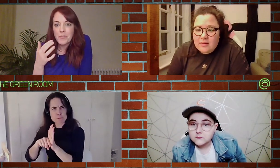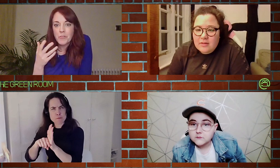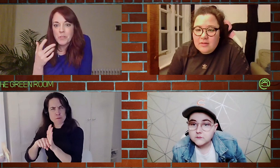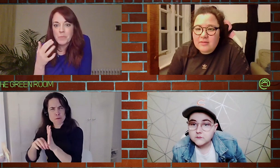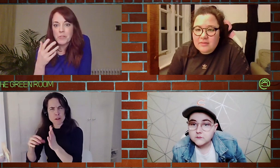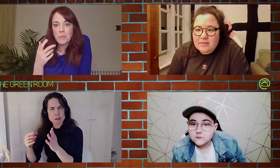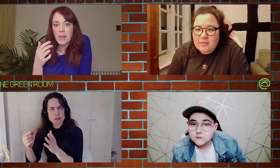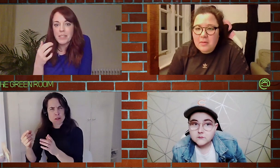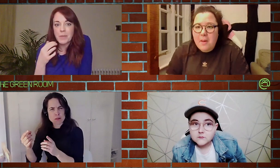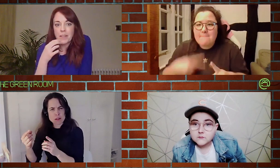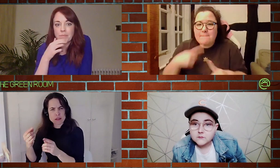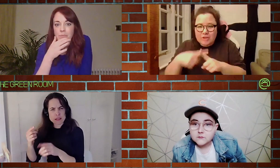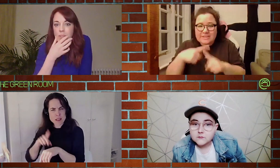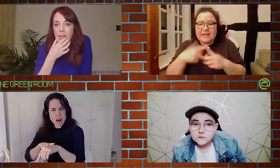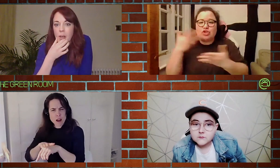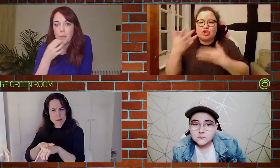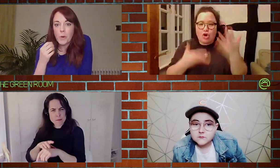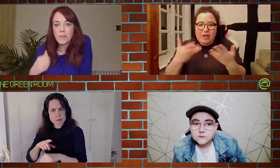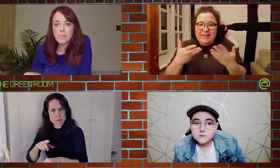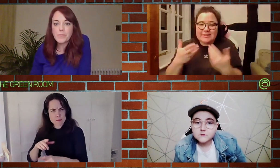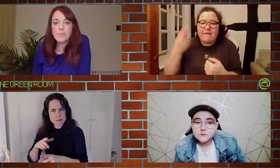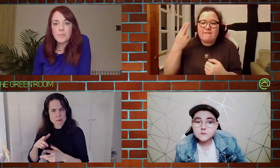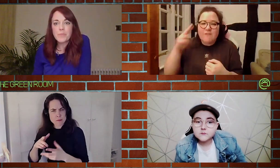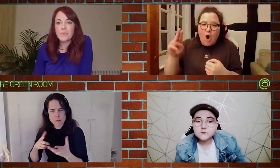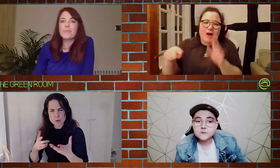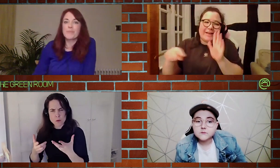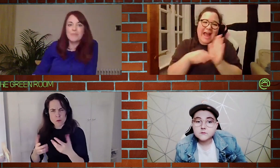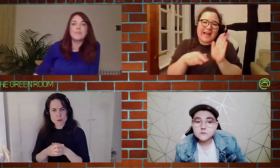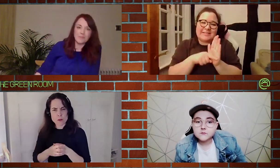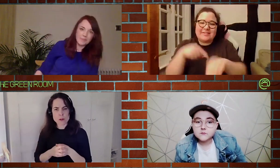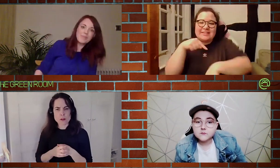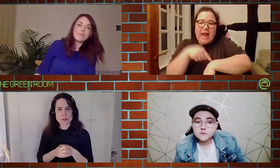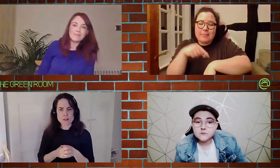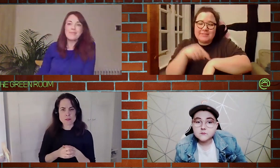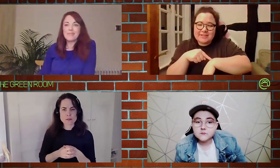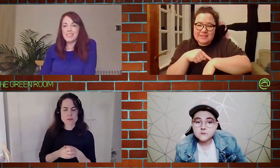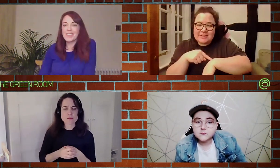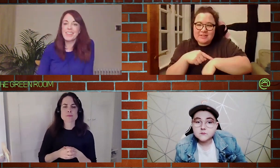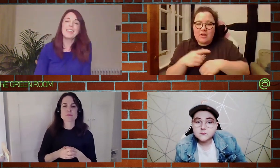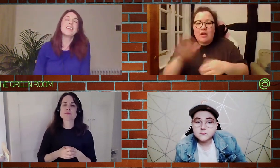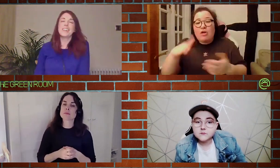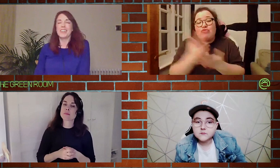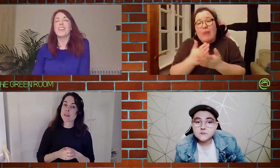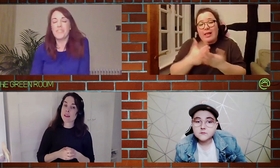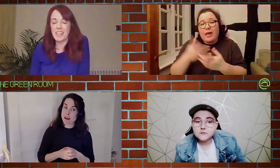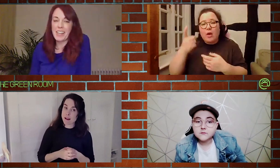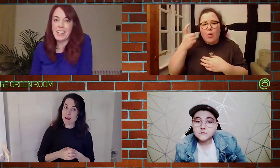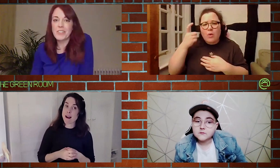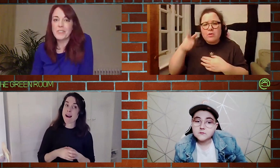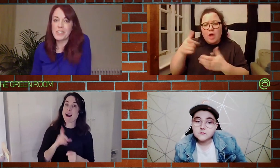Somebody remind me. BW: Oh. Positive stories for negative times. JB Lovely. That's really lovely.